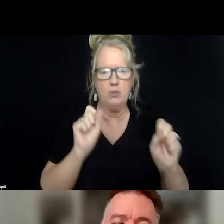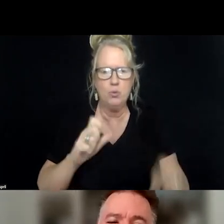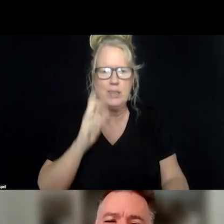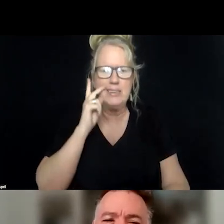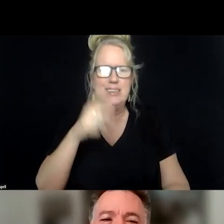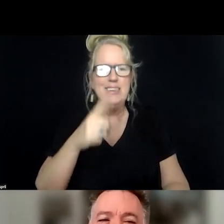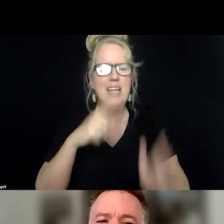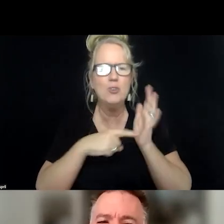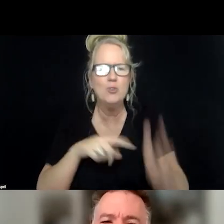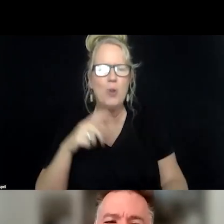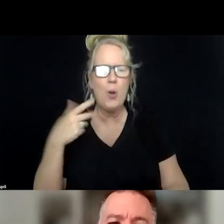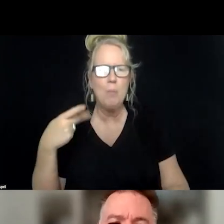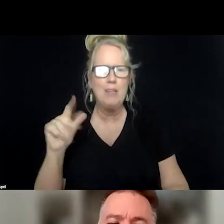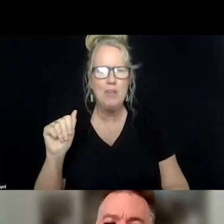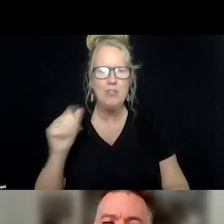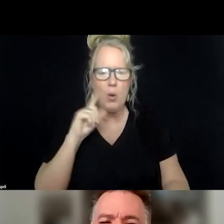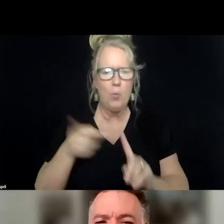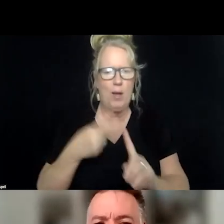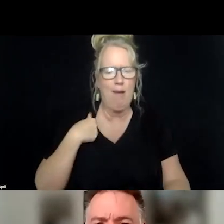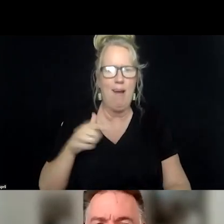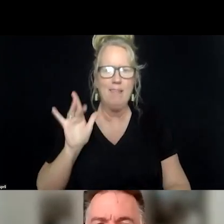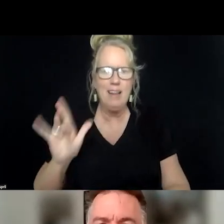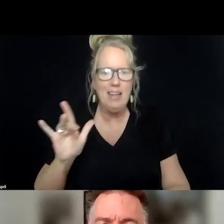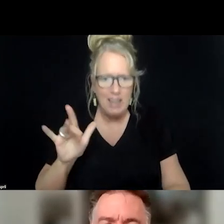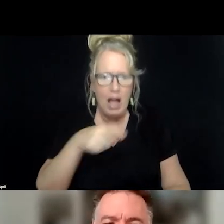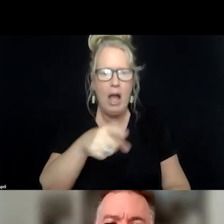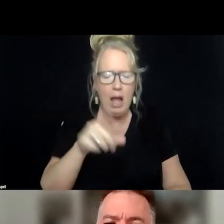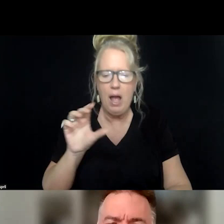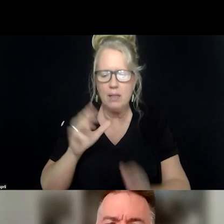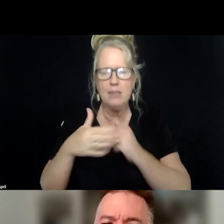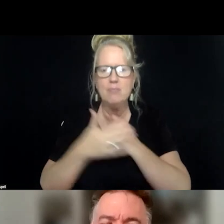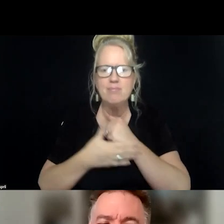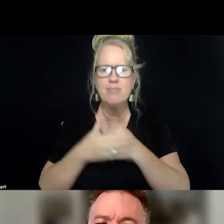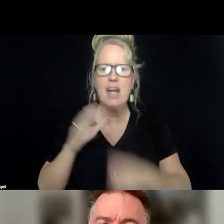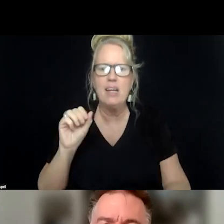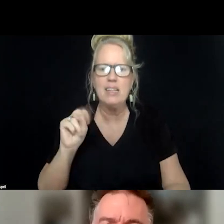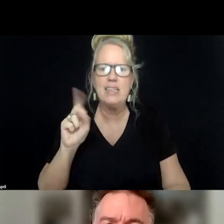WHEN I GO IN AND CLICK THAT, I GET A COUNTY MAP. THAT COUNTY MAP CAN DO A NUMBER OF THINGS.